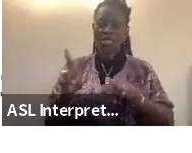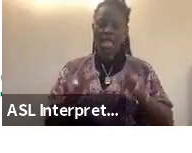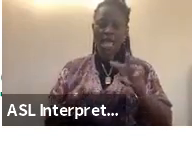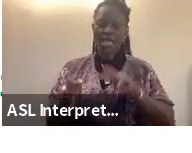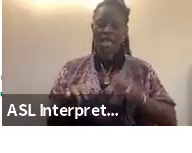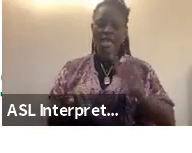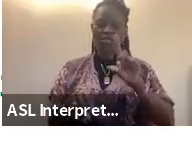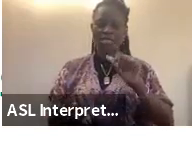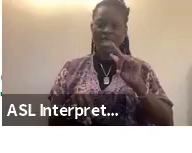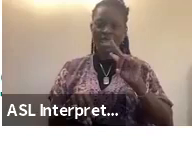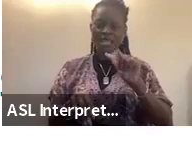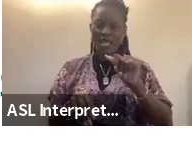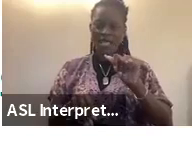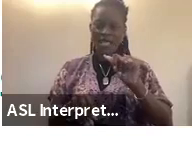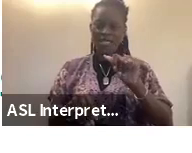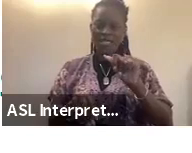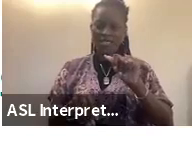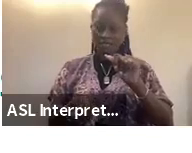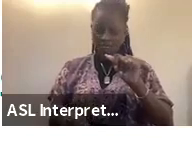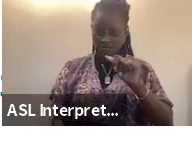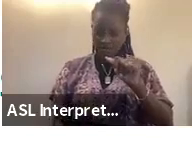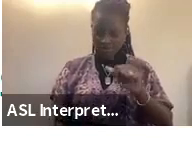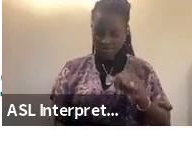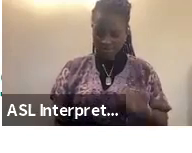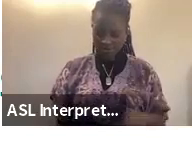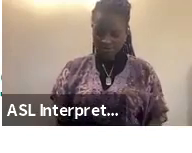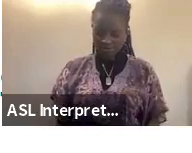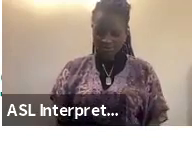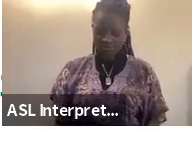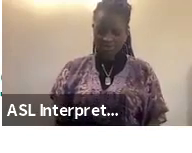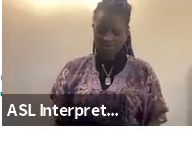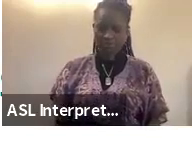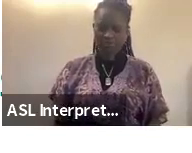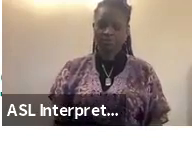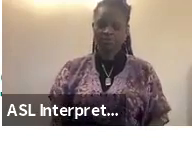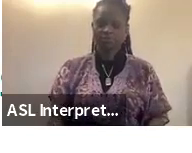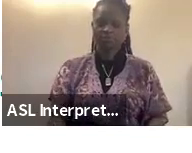one conclusion that we can draw is that it's really important